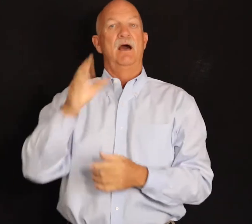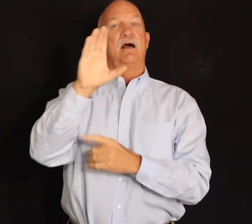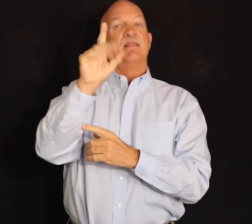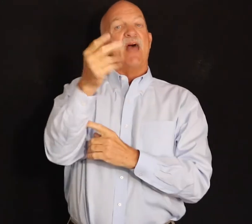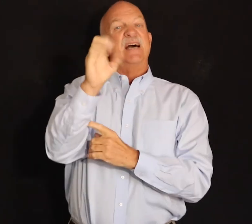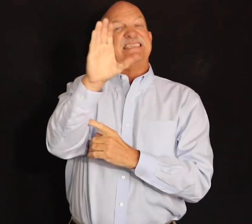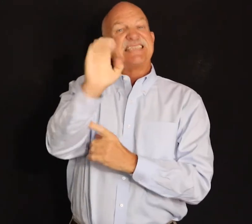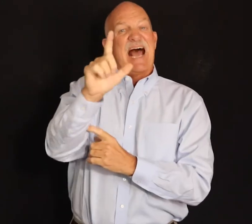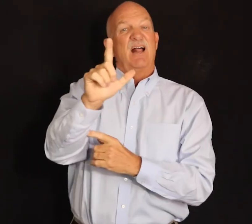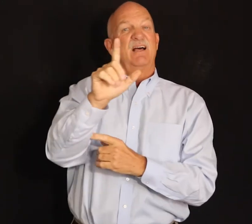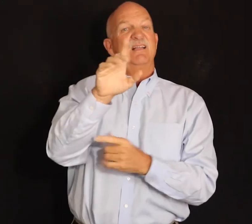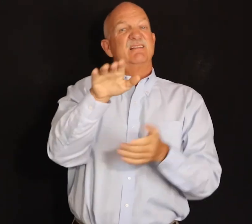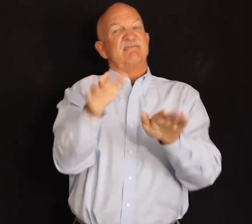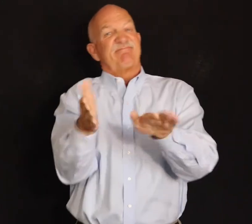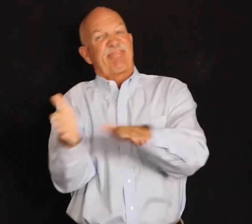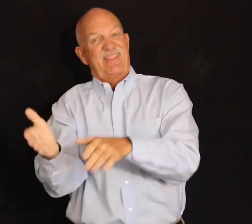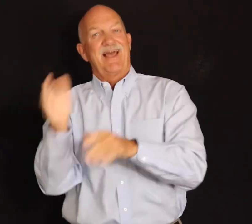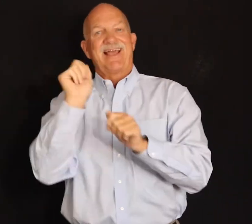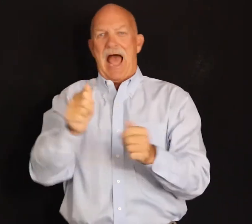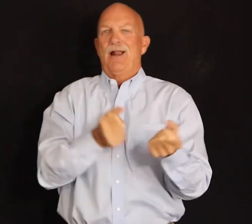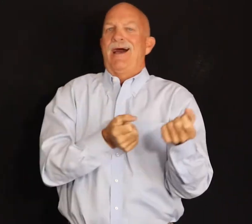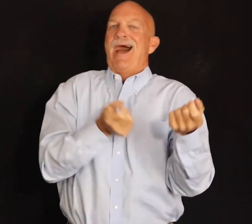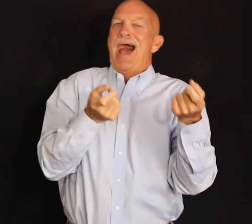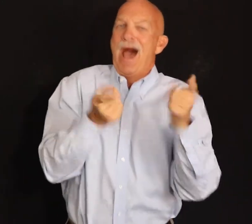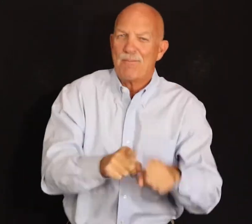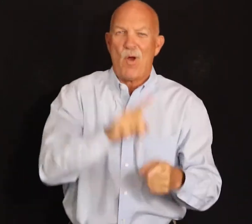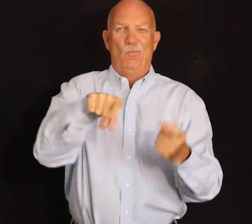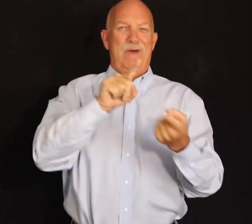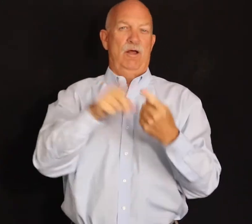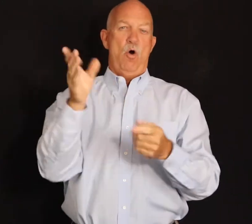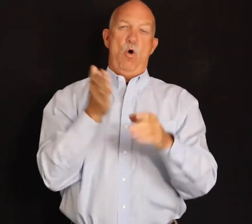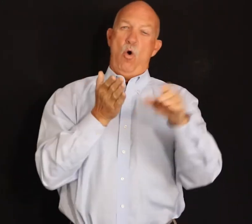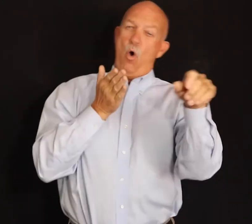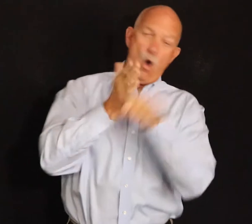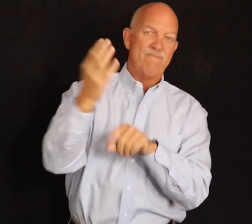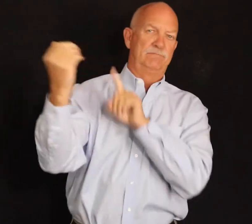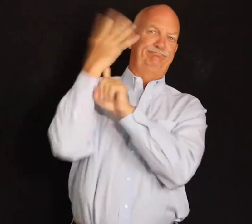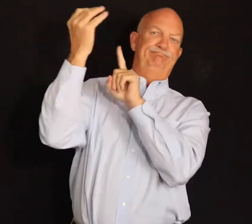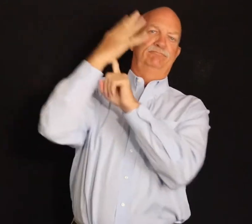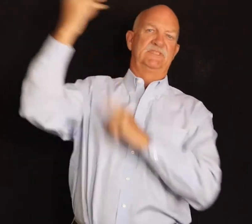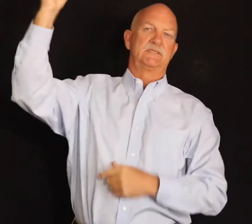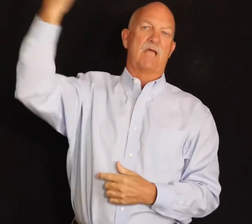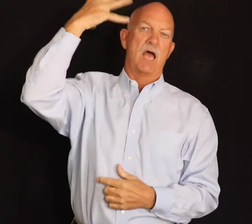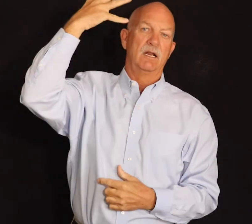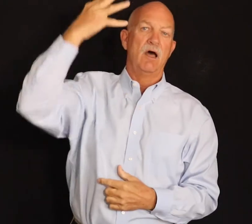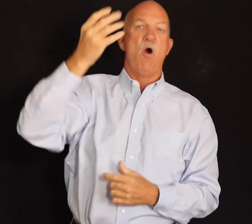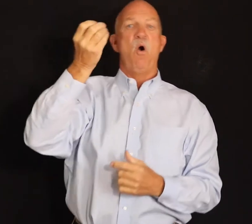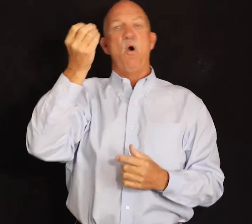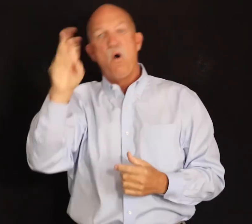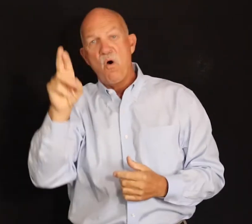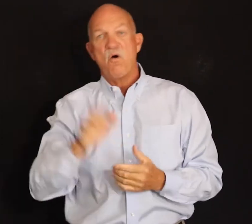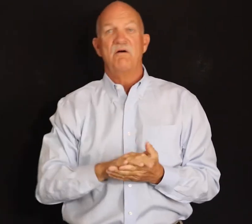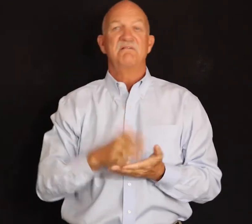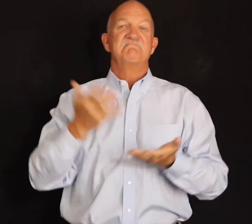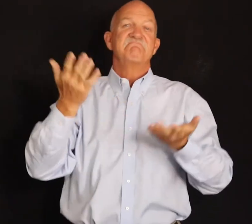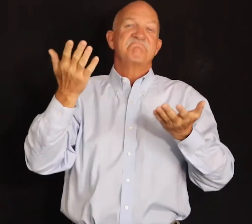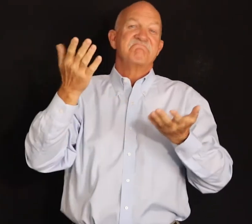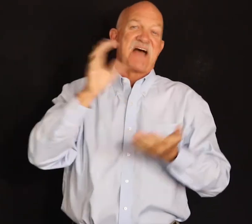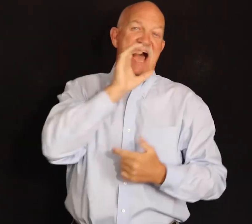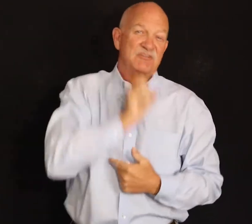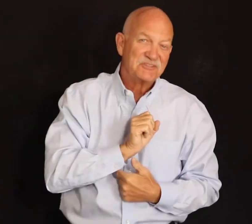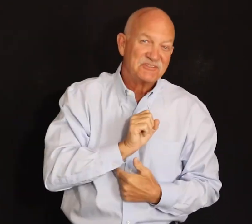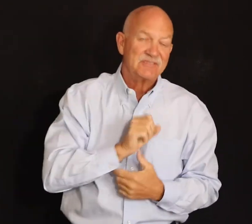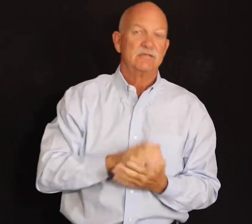The cell deaths can happen when they are overexposed to sunlight or that they are aging.